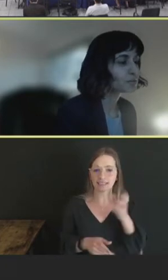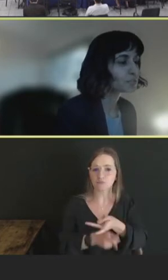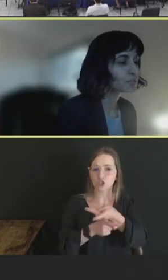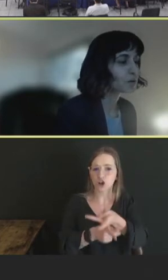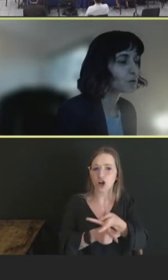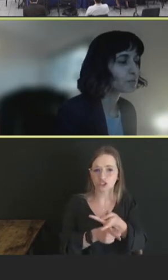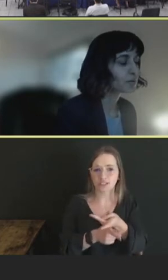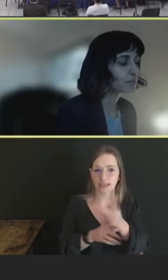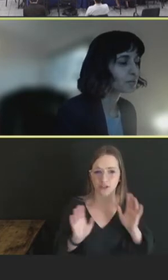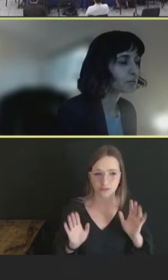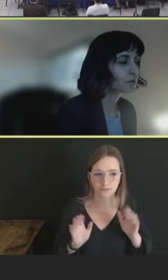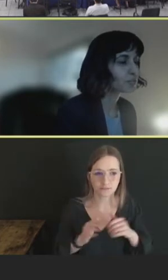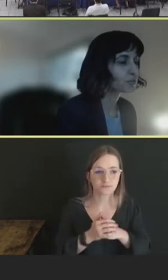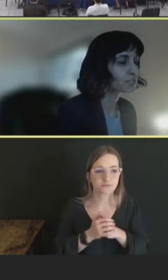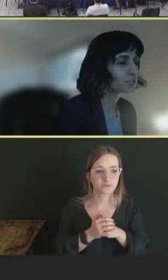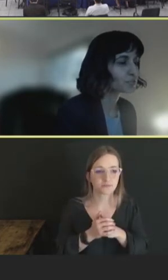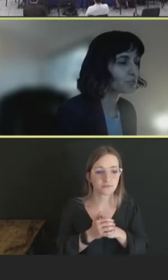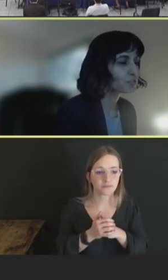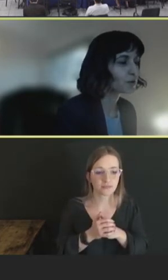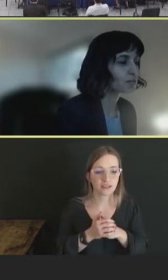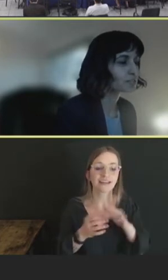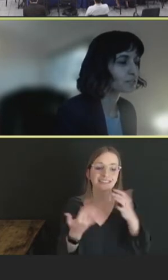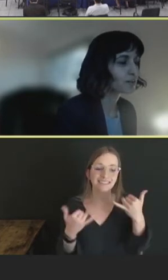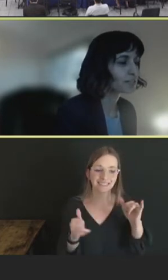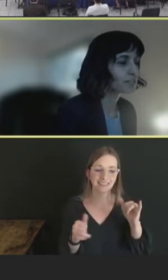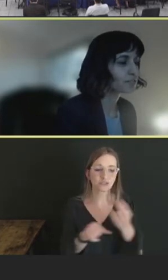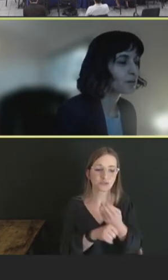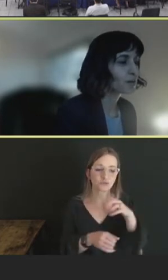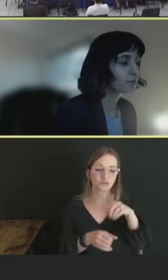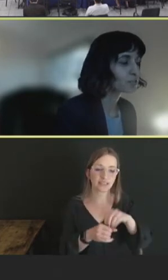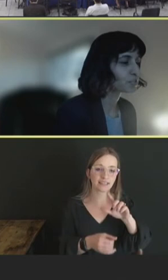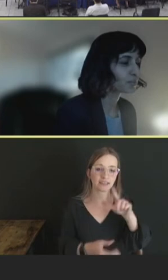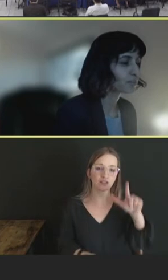used in low and middle-income countries due to its role as an effective preservative.